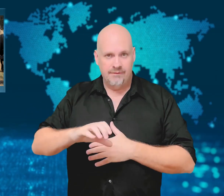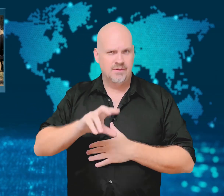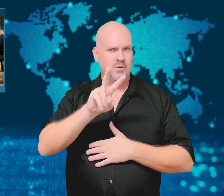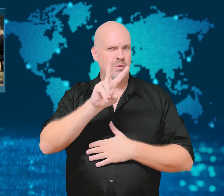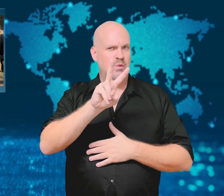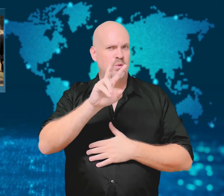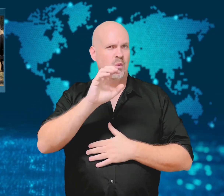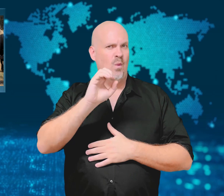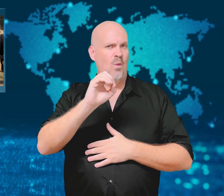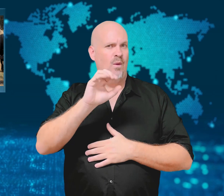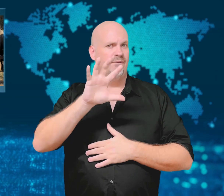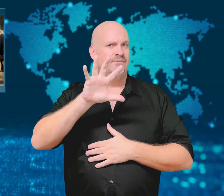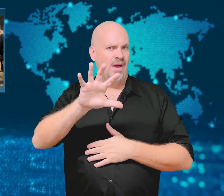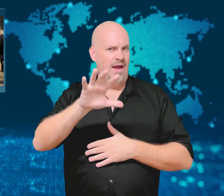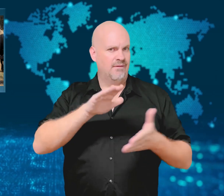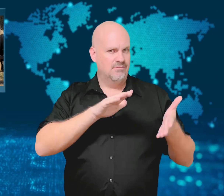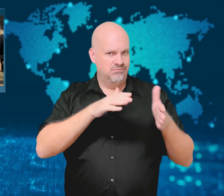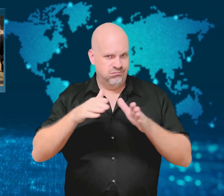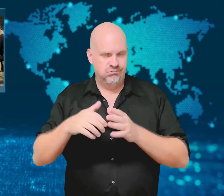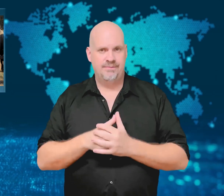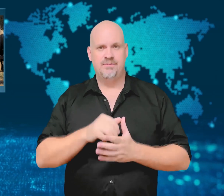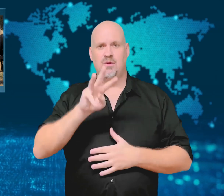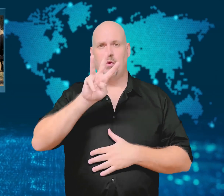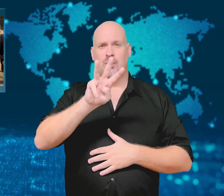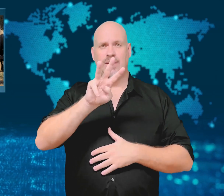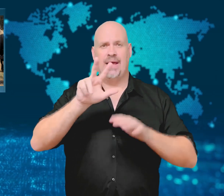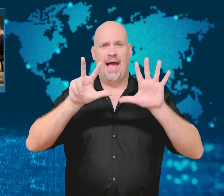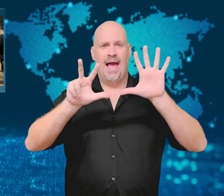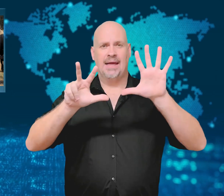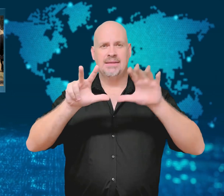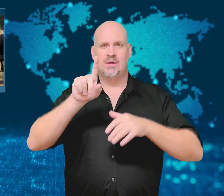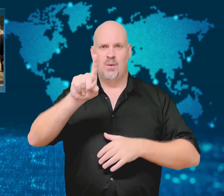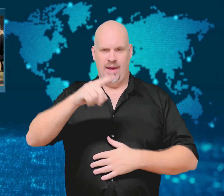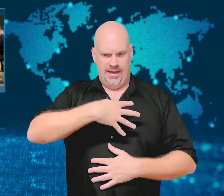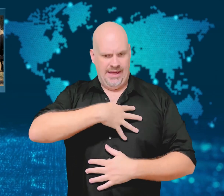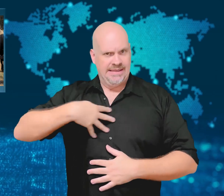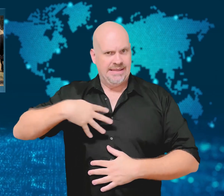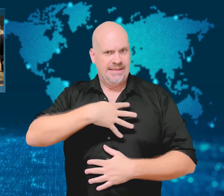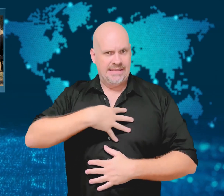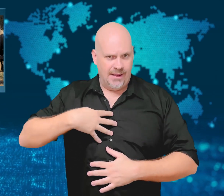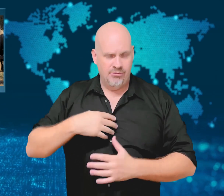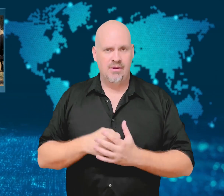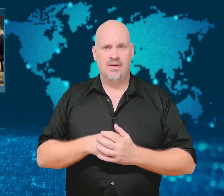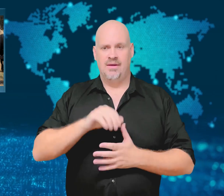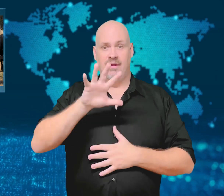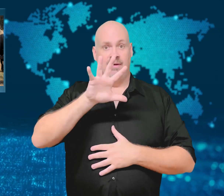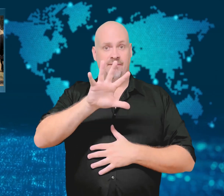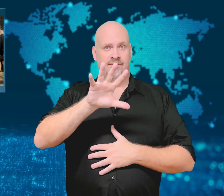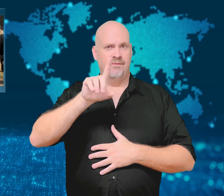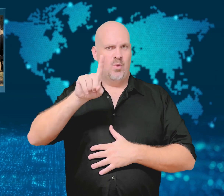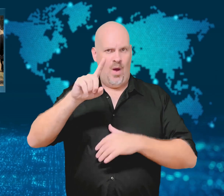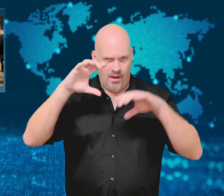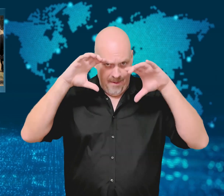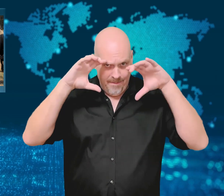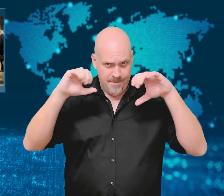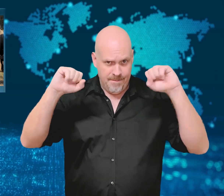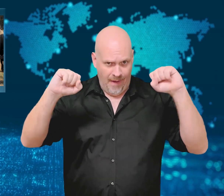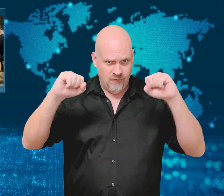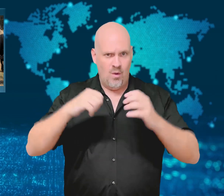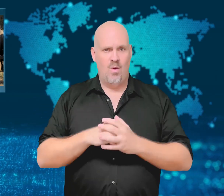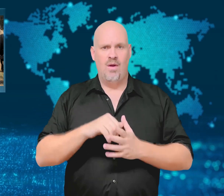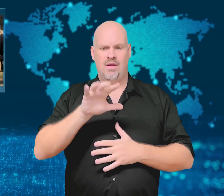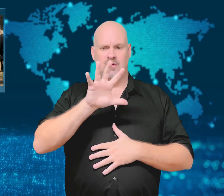381 zebras, 51 buffalo, 512 wildebeests and 12 giraffes